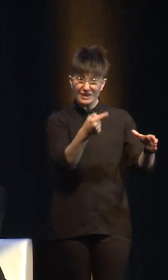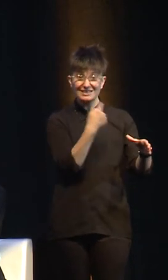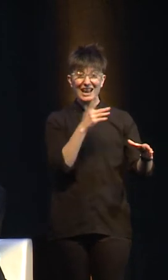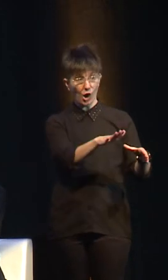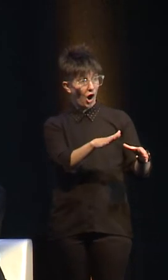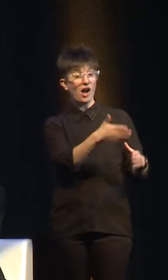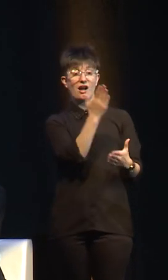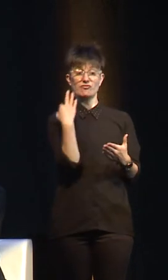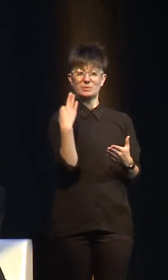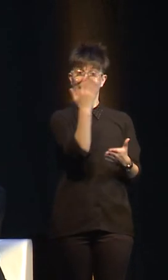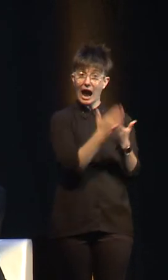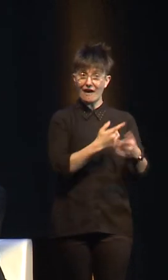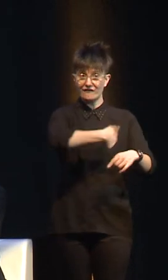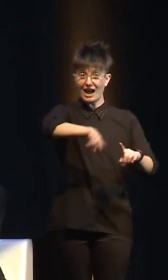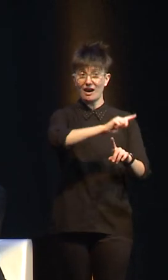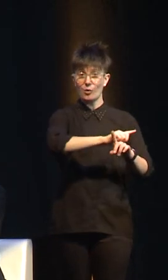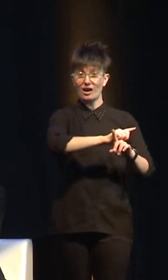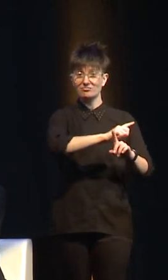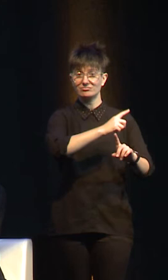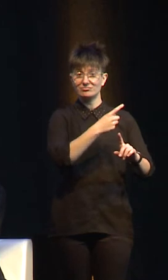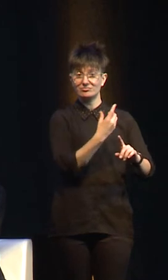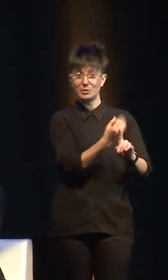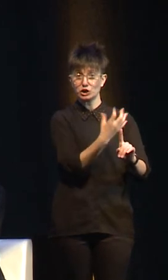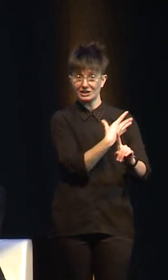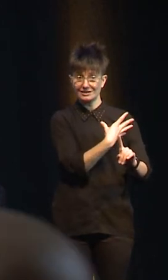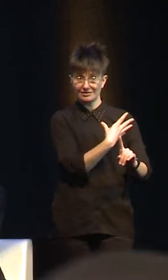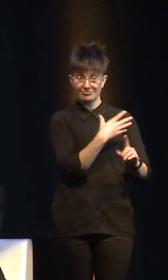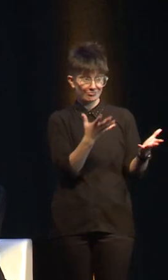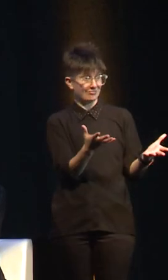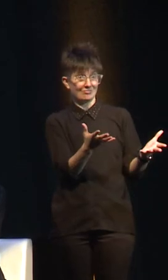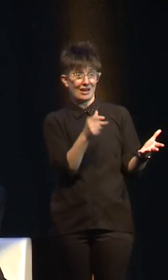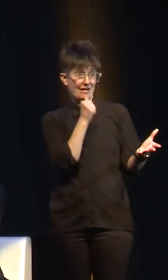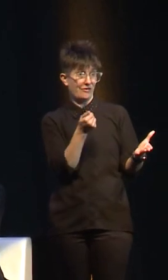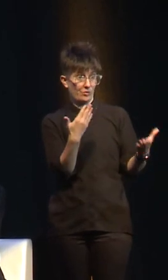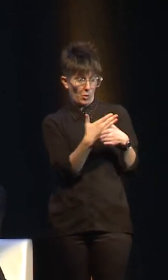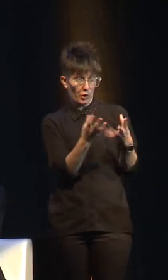90 companies you know, and their suppliers, and if we can work with that energy, you know,